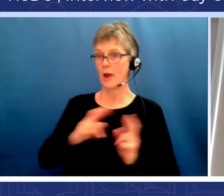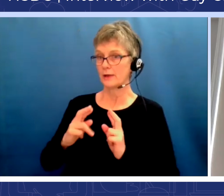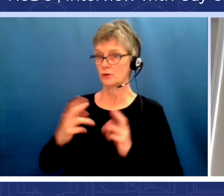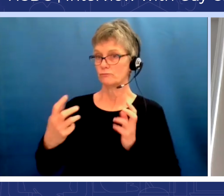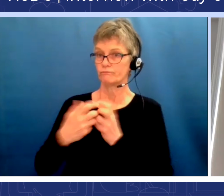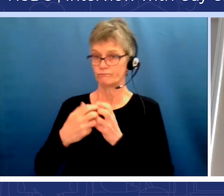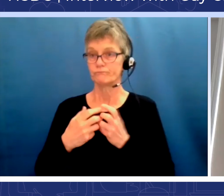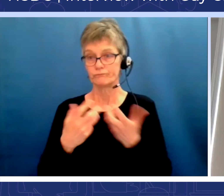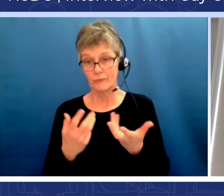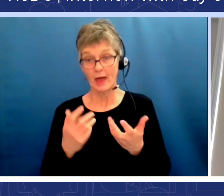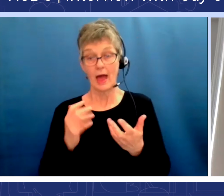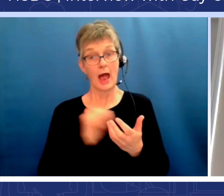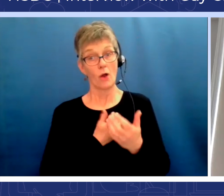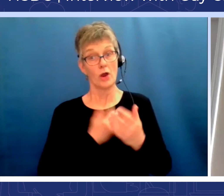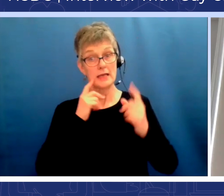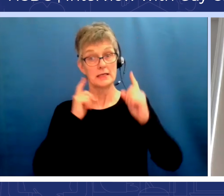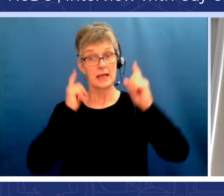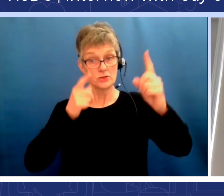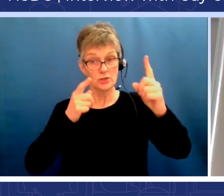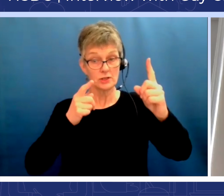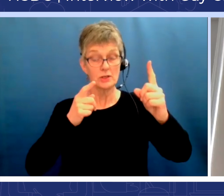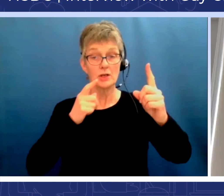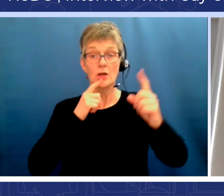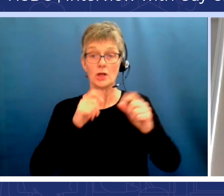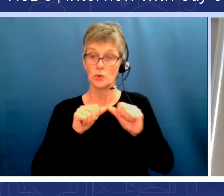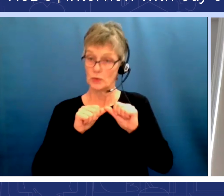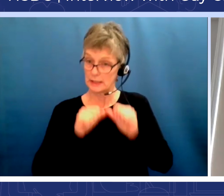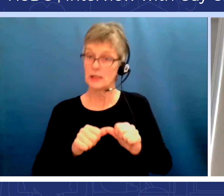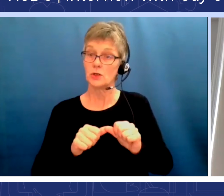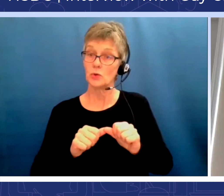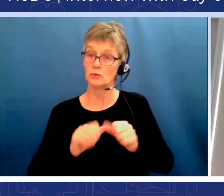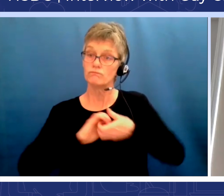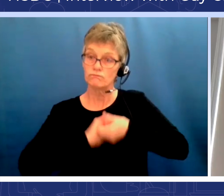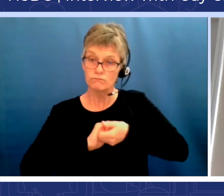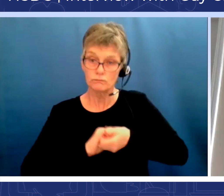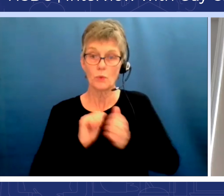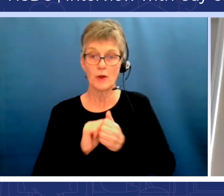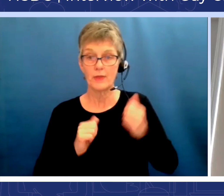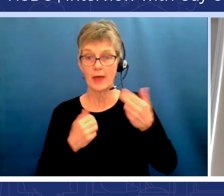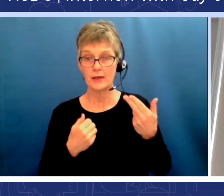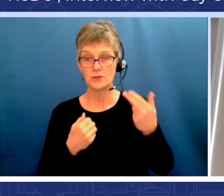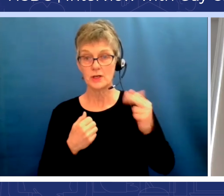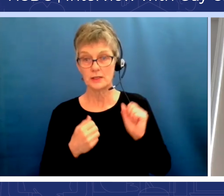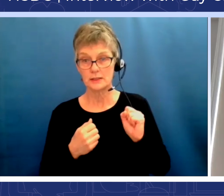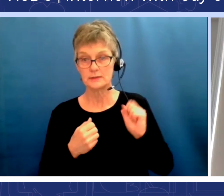Our intentions are to continuously work with HSDC to see and analyze ways in which,